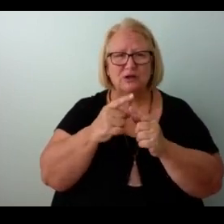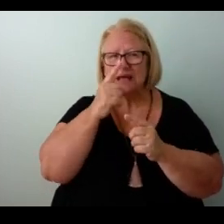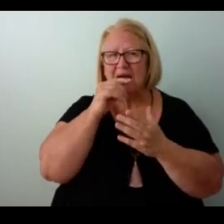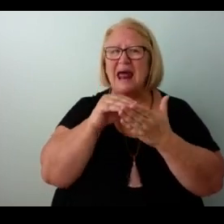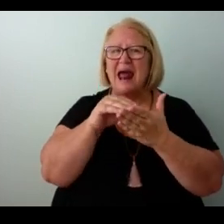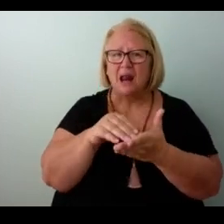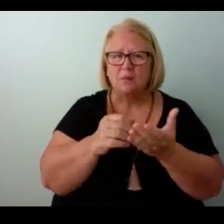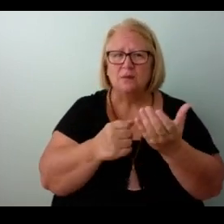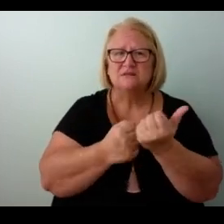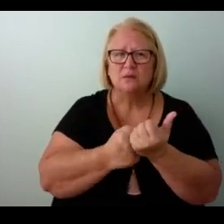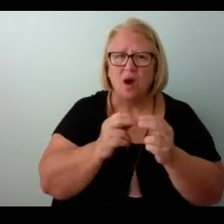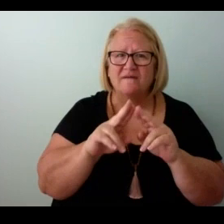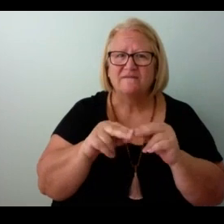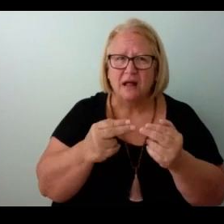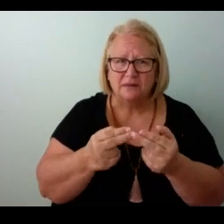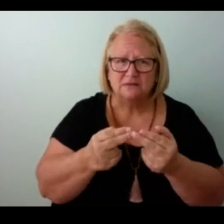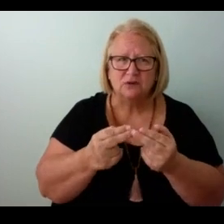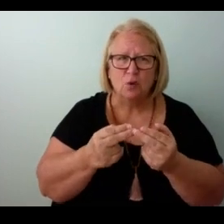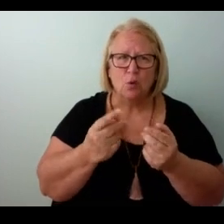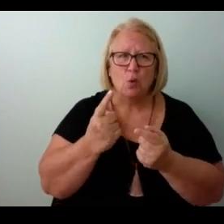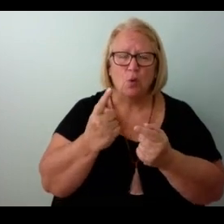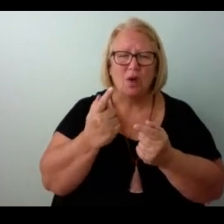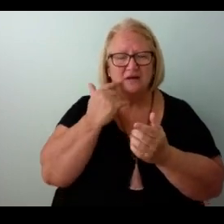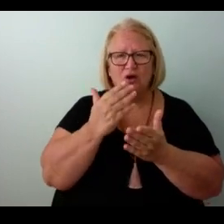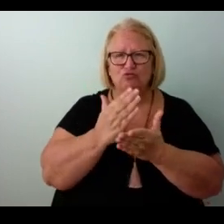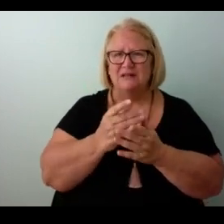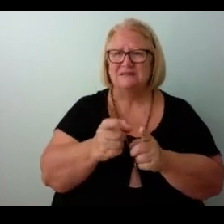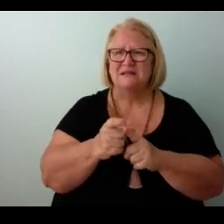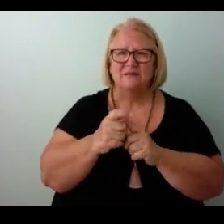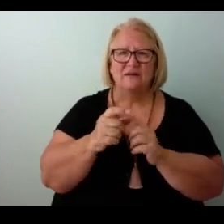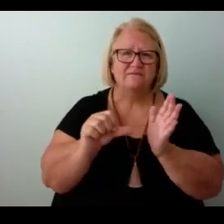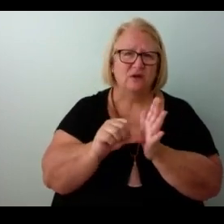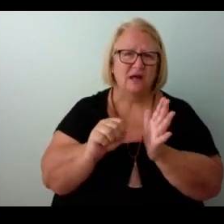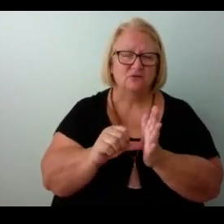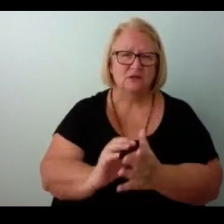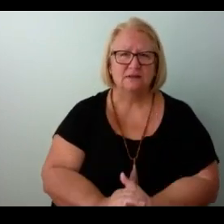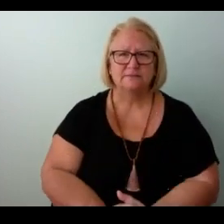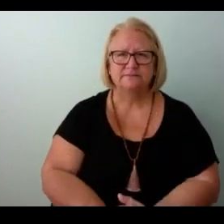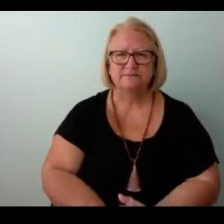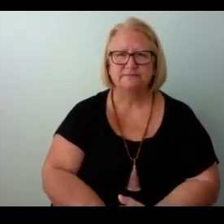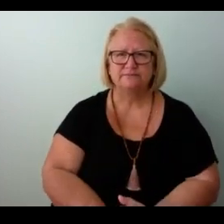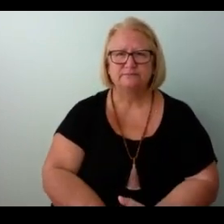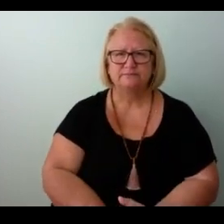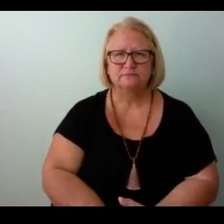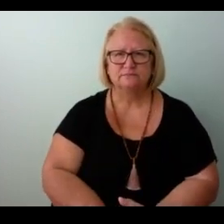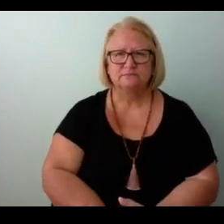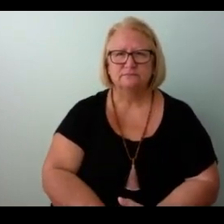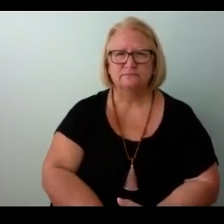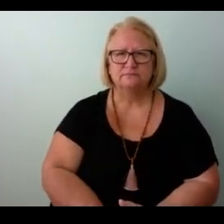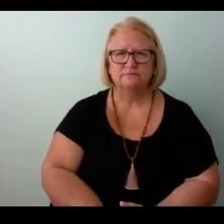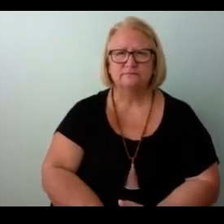that are financially struggling. Do you have any other recommendations that could help this person's client?